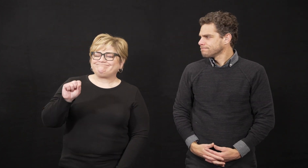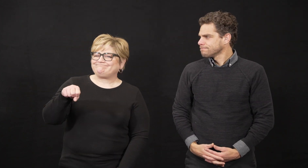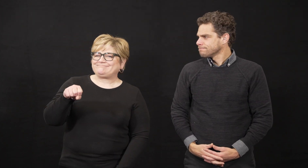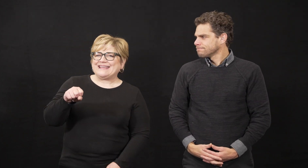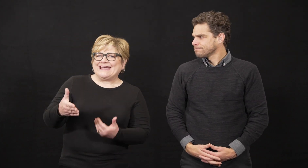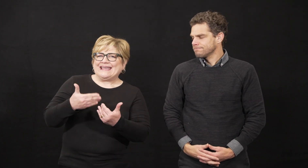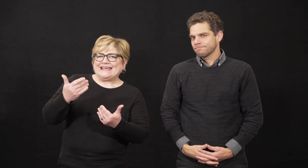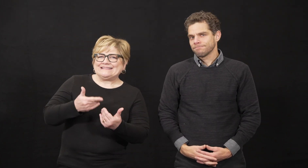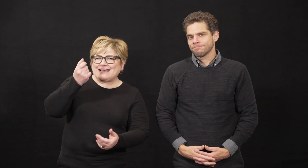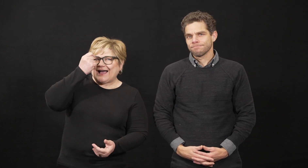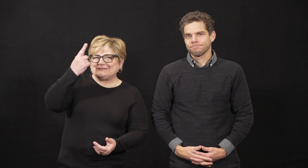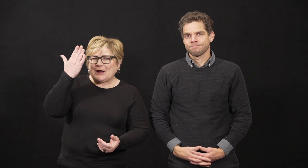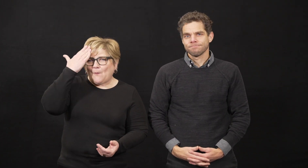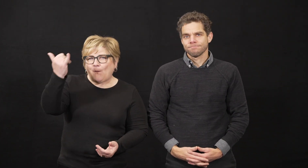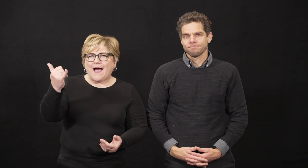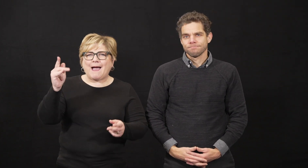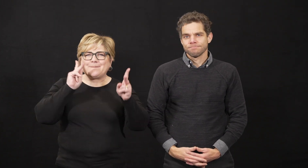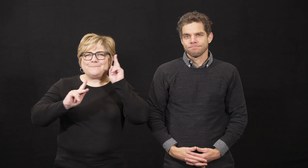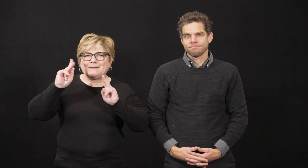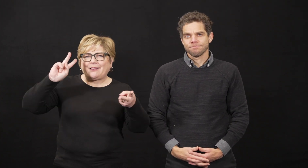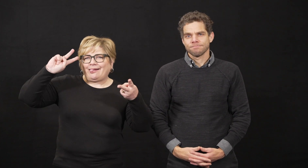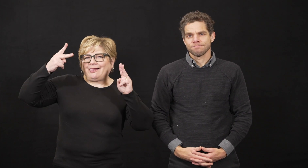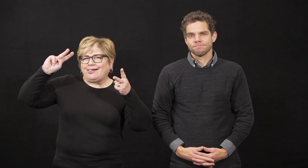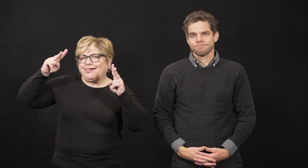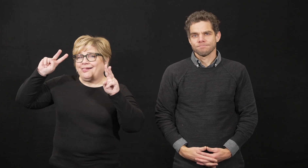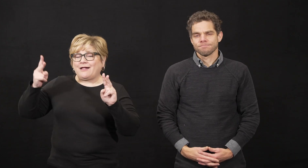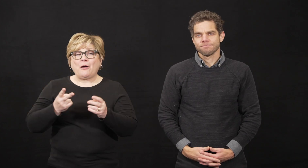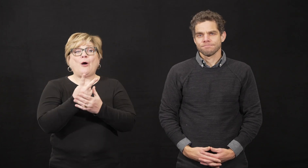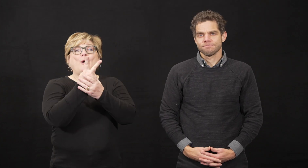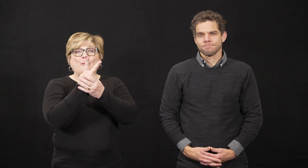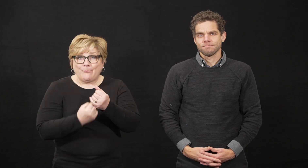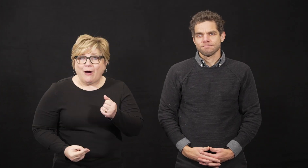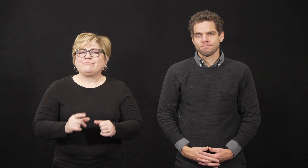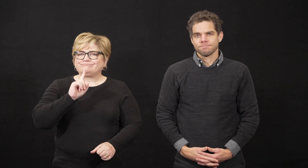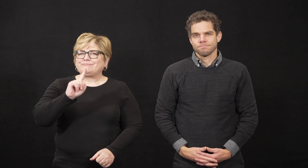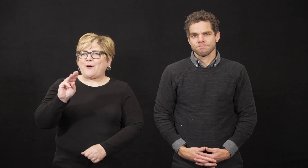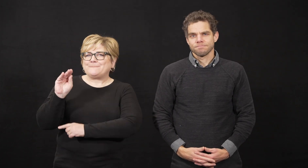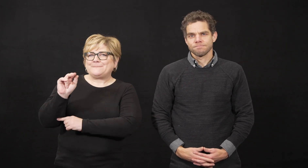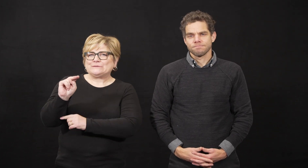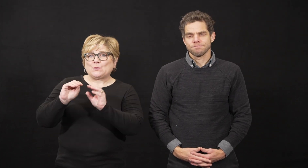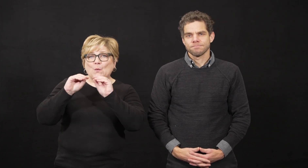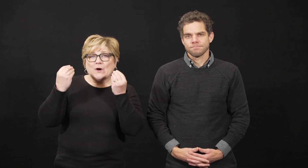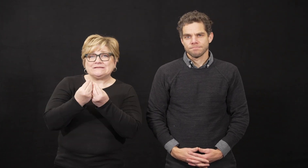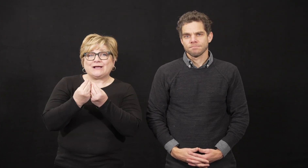It’s easy to understand why people get confused. Both are Minnesota organizations.